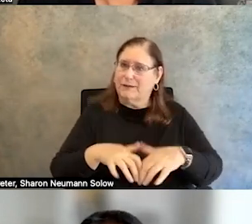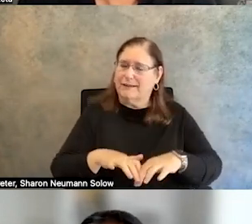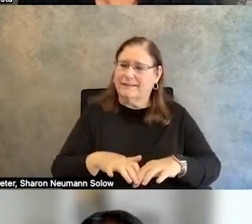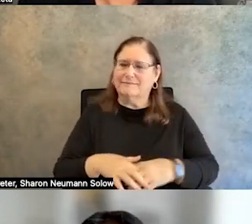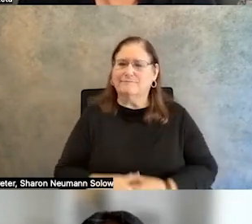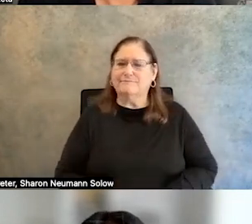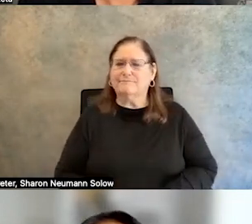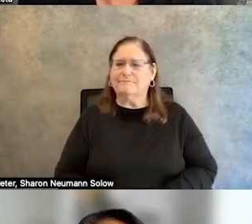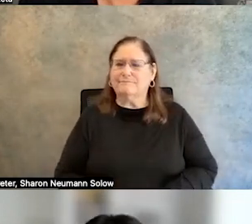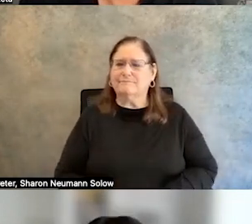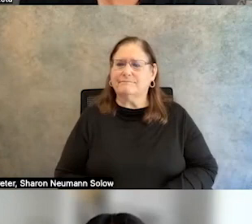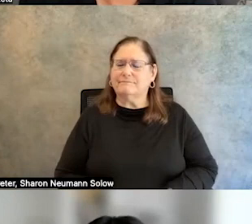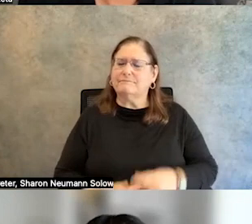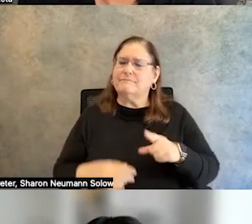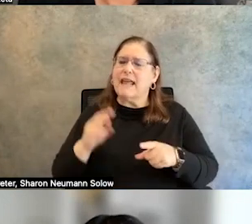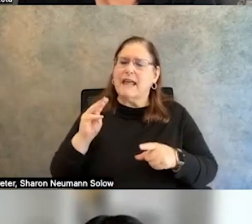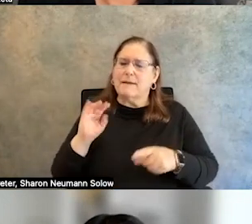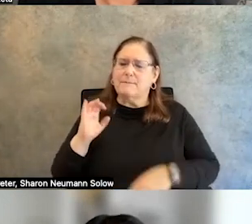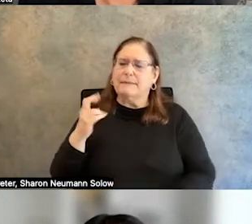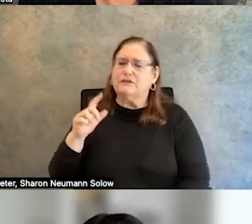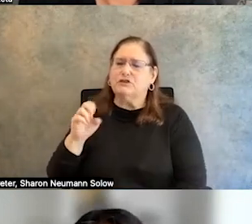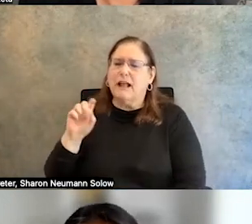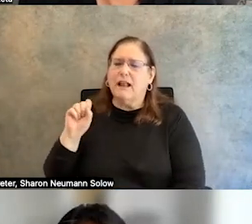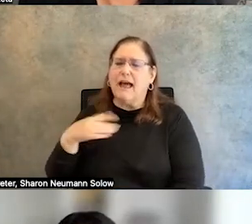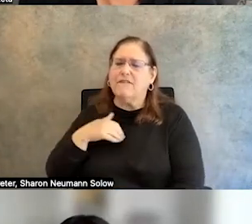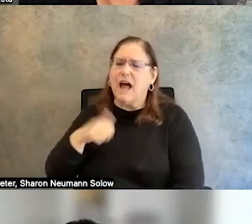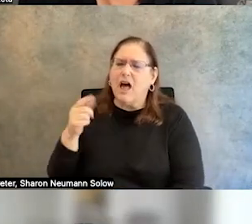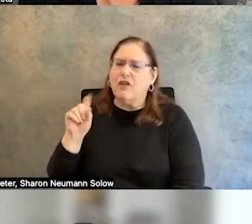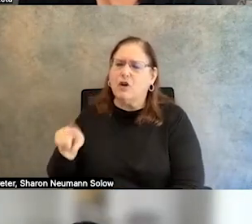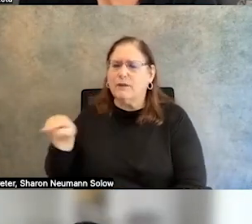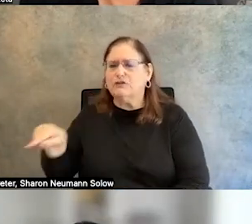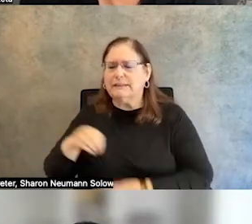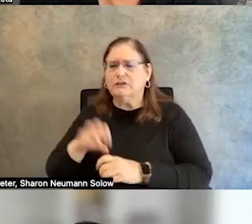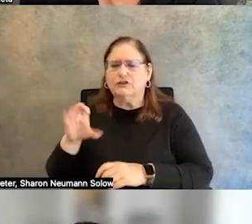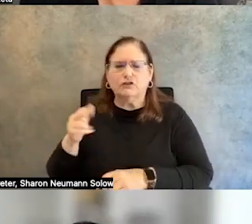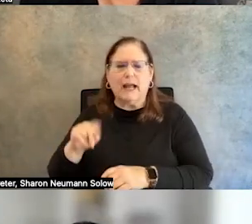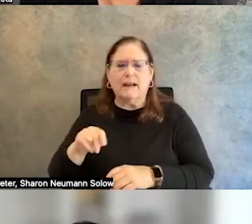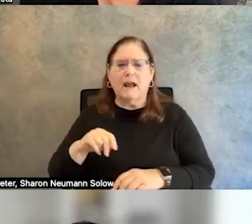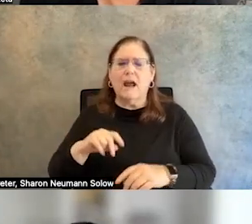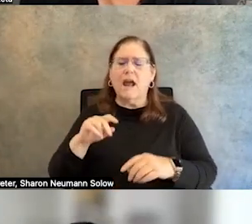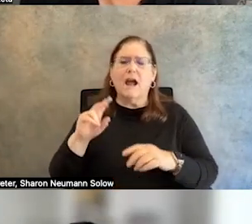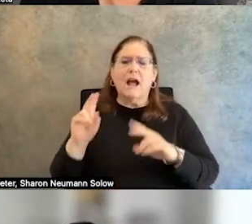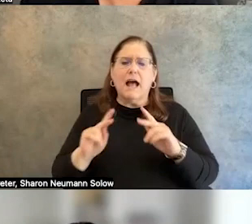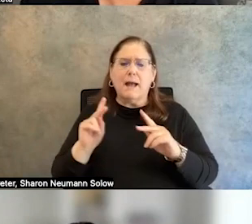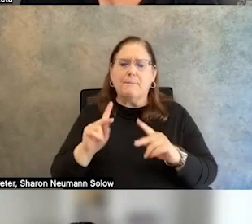There are two other questions in the chat. One is whether people who are Medi-Medi are eligible for CalAIM.